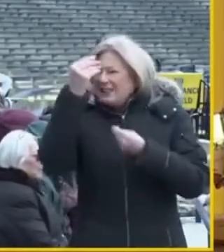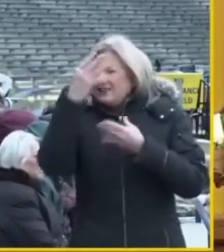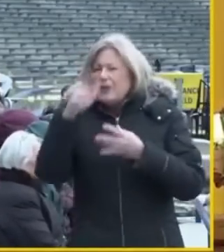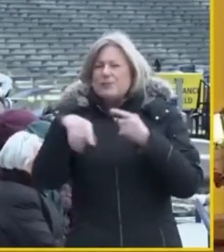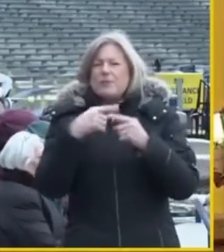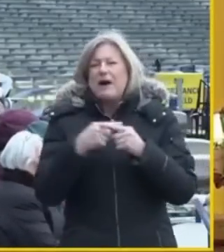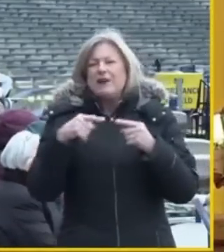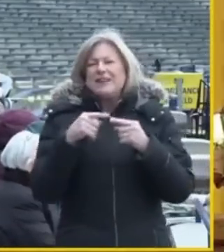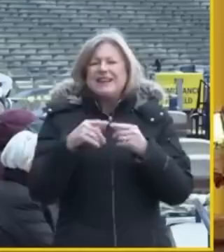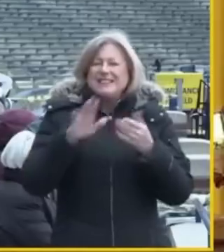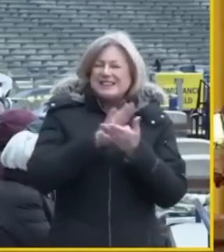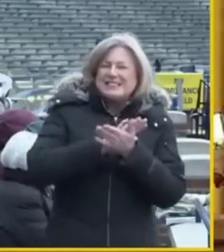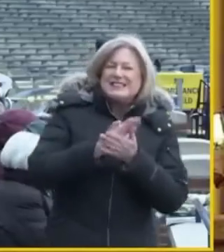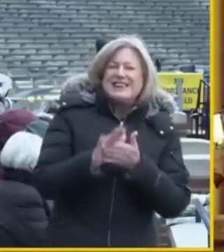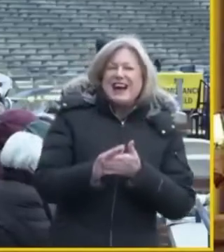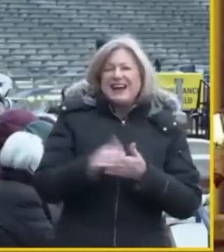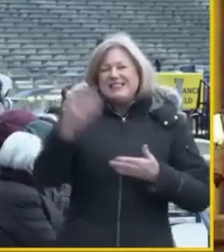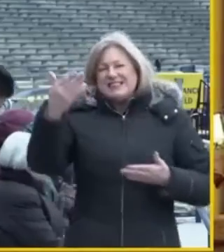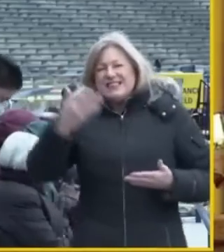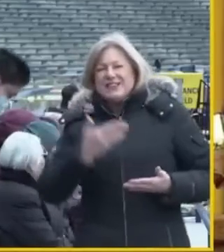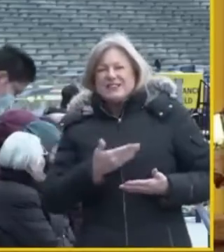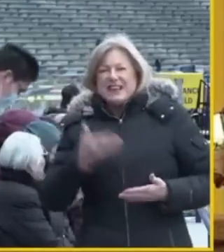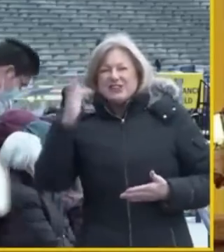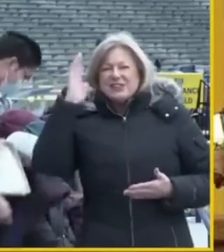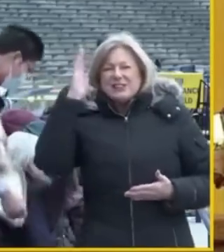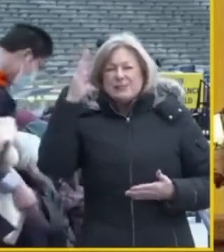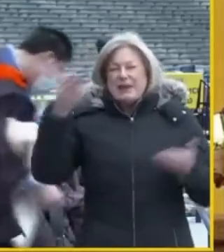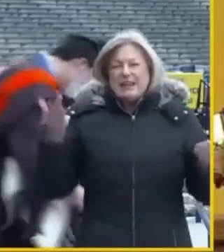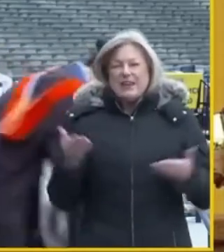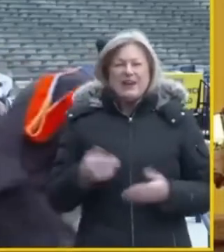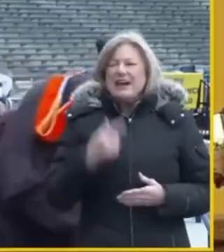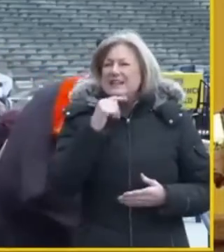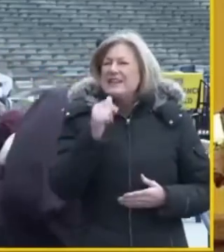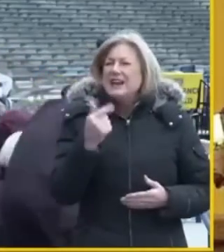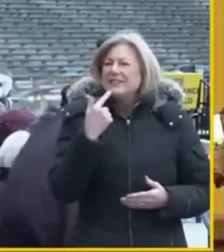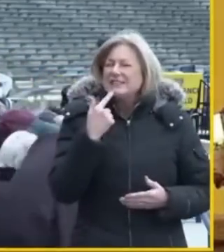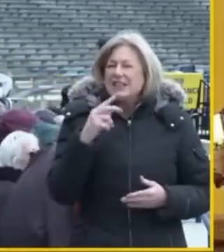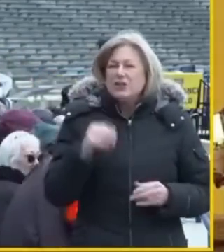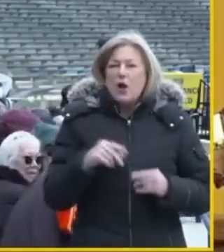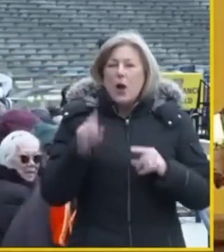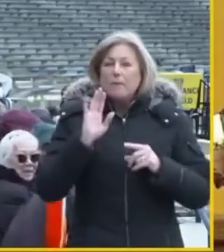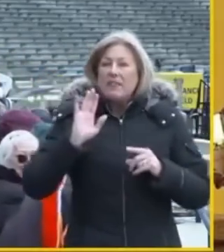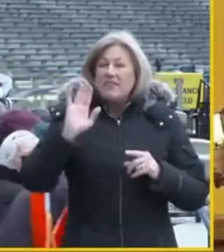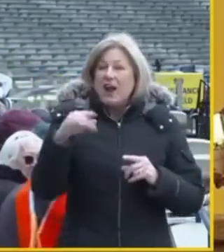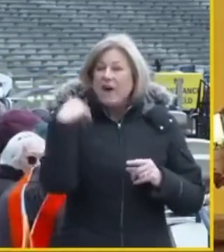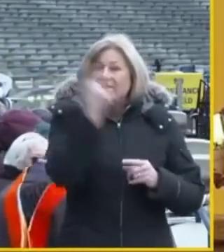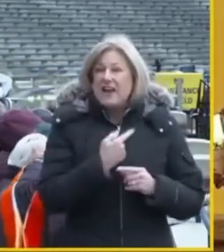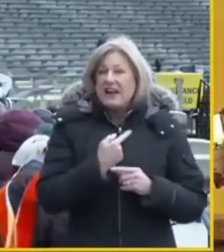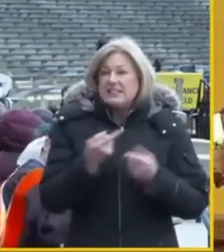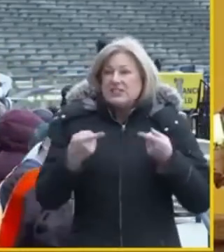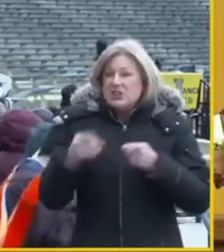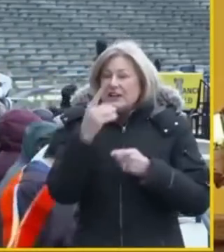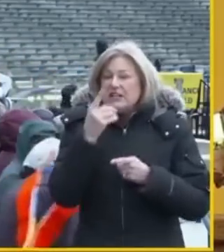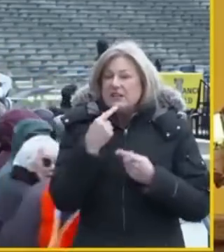and that I didn't think I could, or would do it. The looks on their faces said everything.